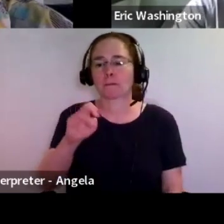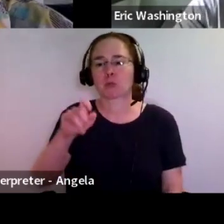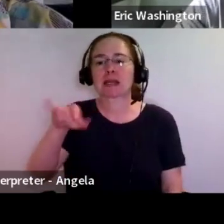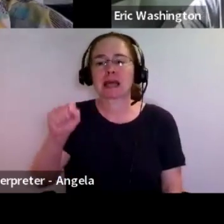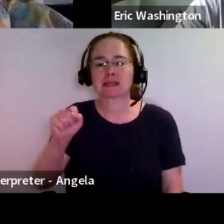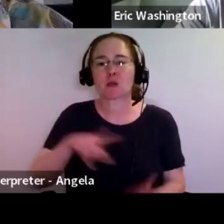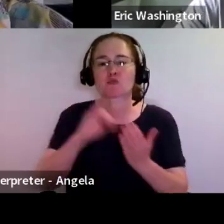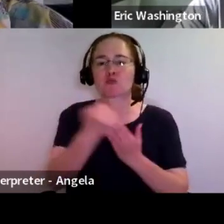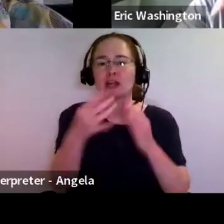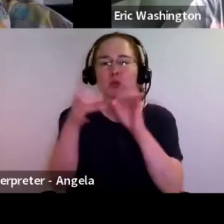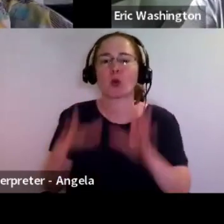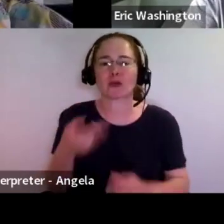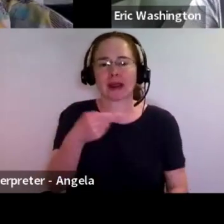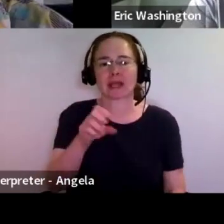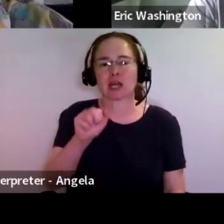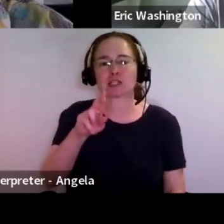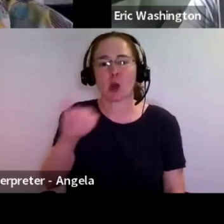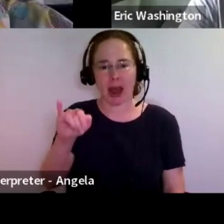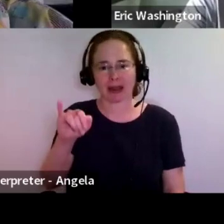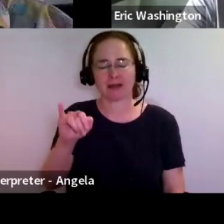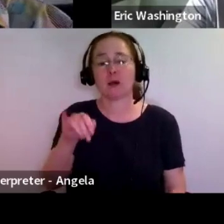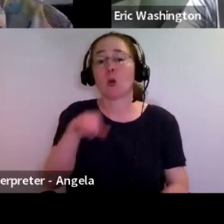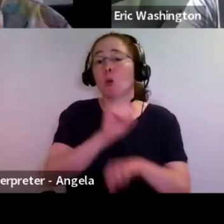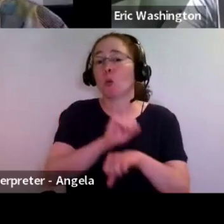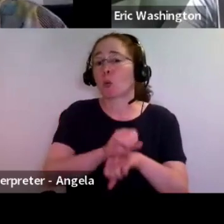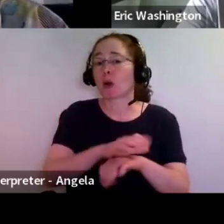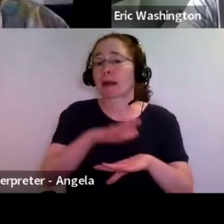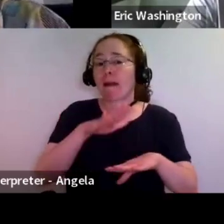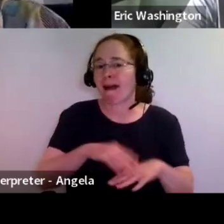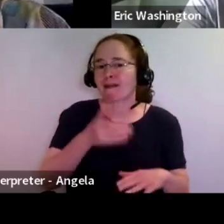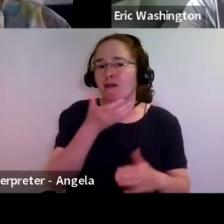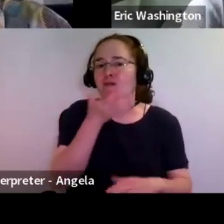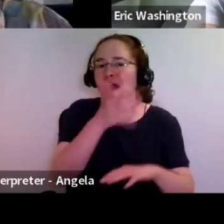coordinator at hsri, working on the grassroots project. I use